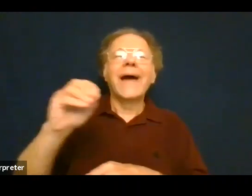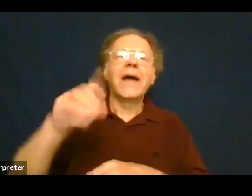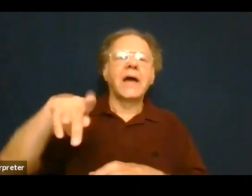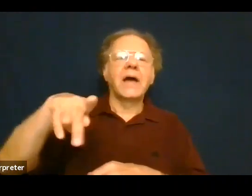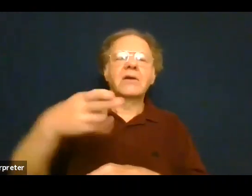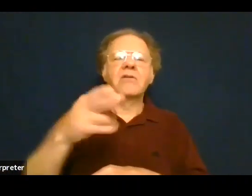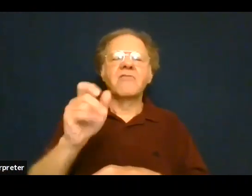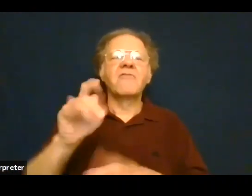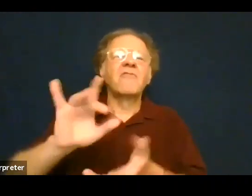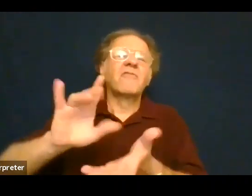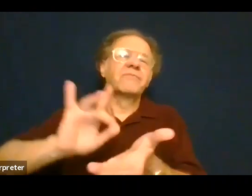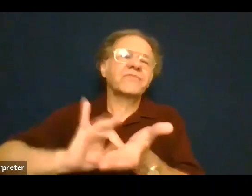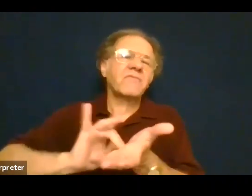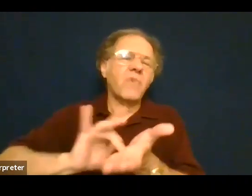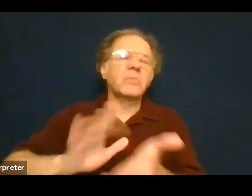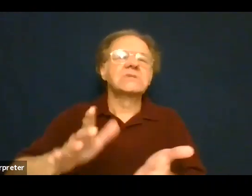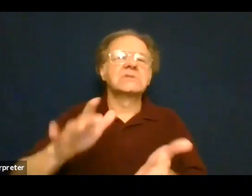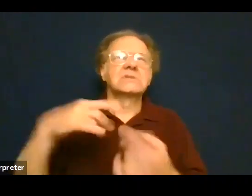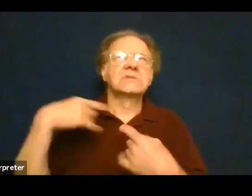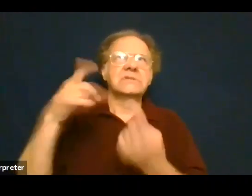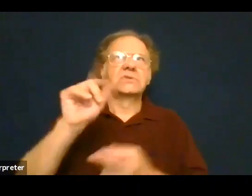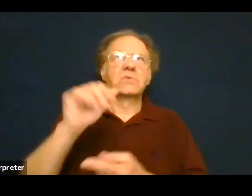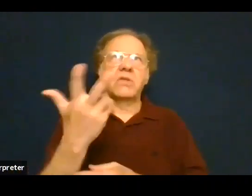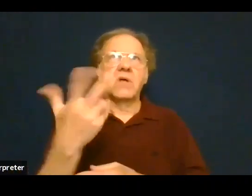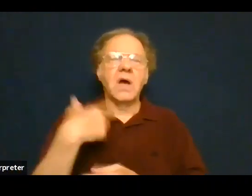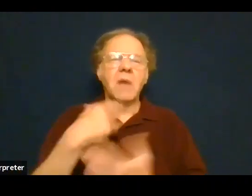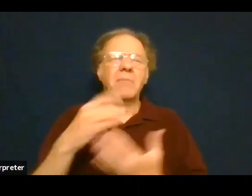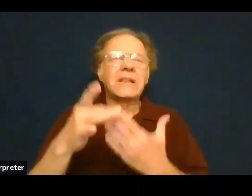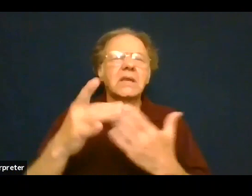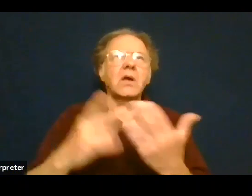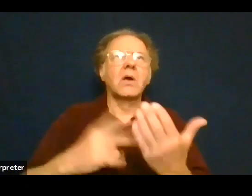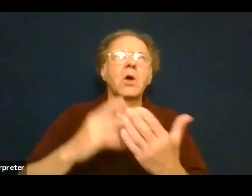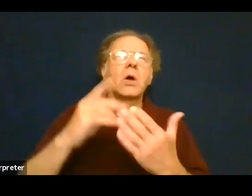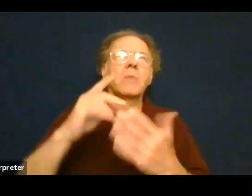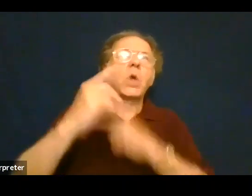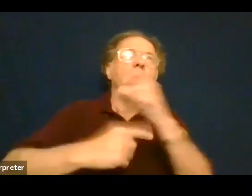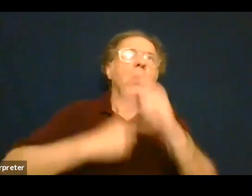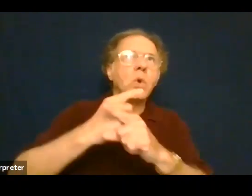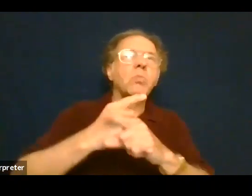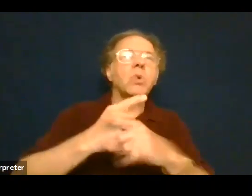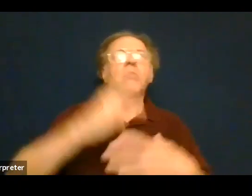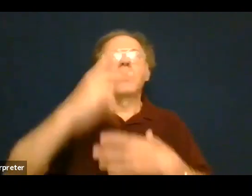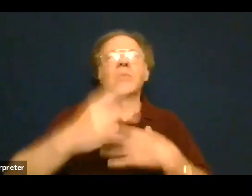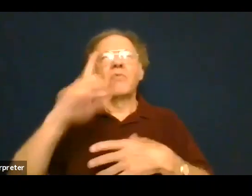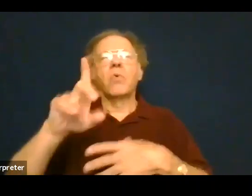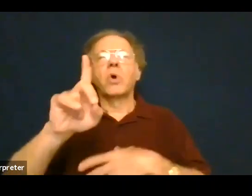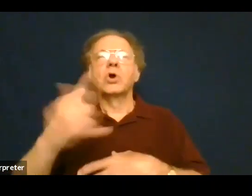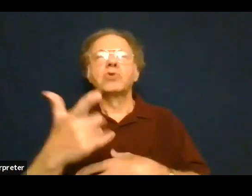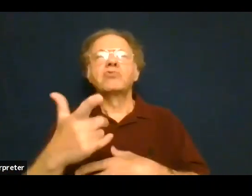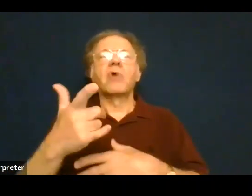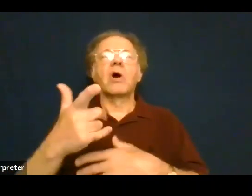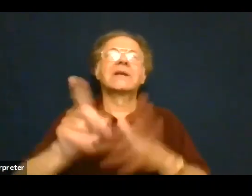I'm leading programs, global programs of drug development in retinal diseases.